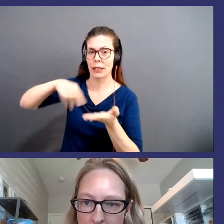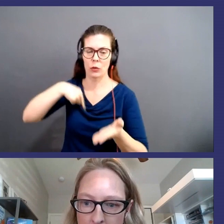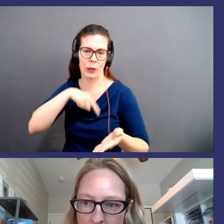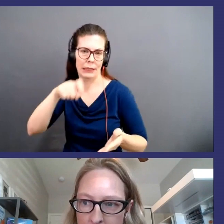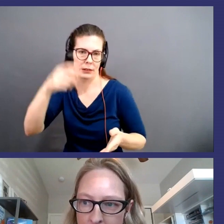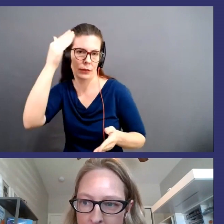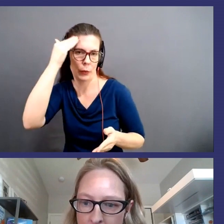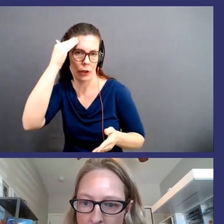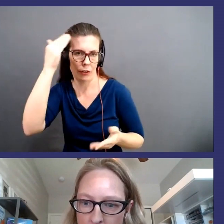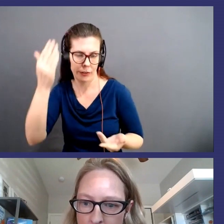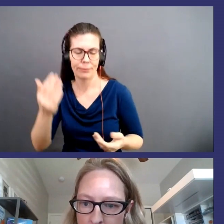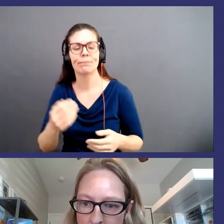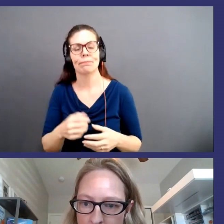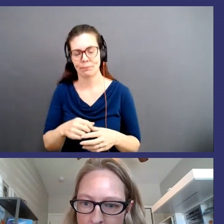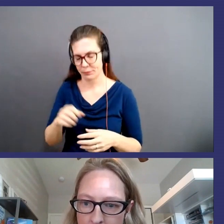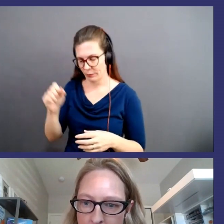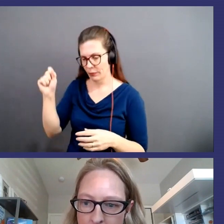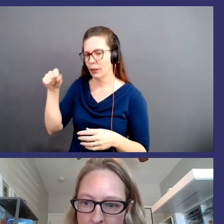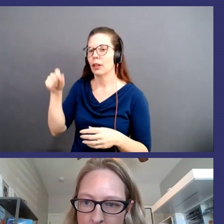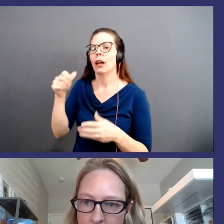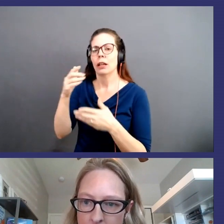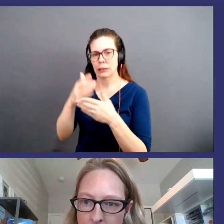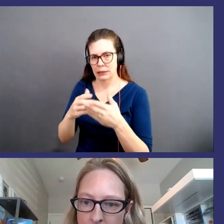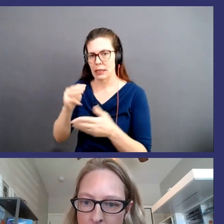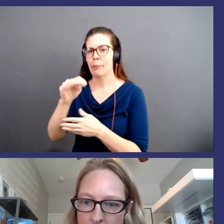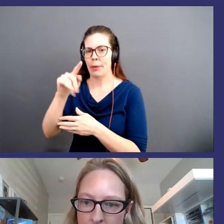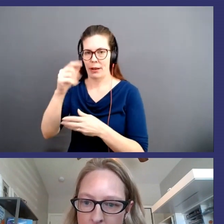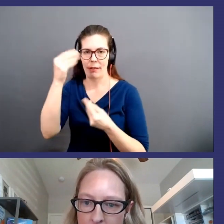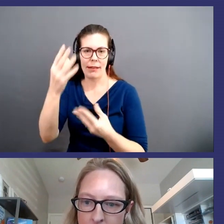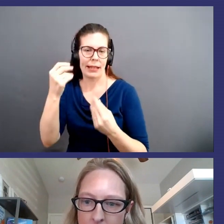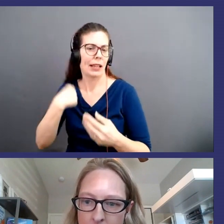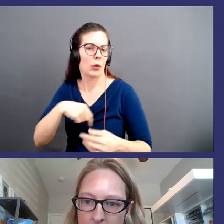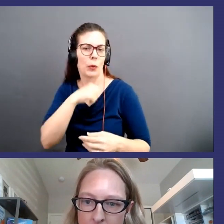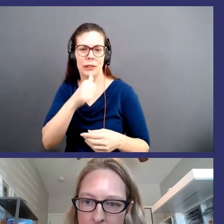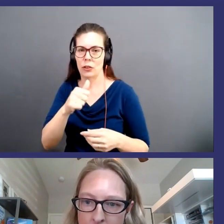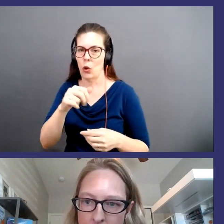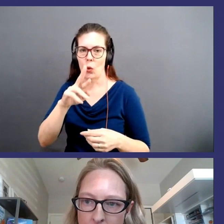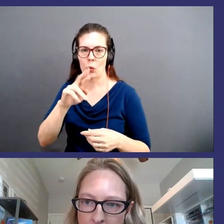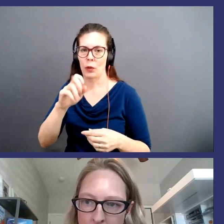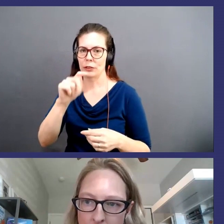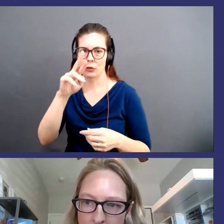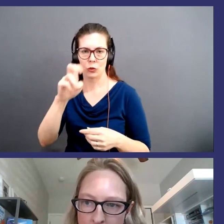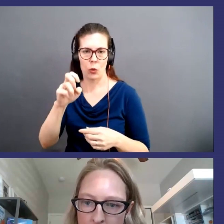Yeah, so there are some metadata that we don't restore, although we back up those metadata